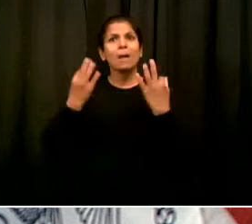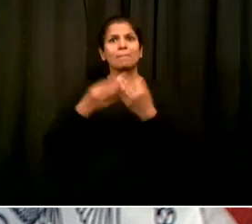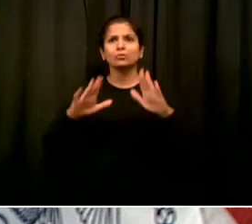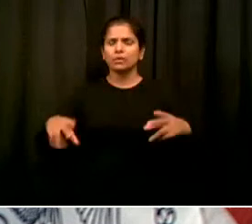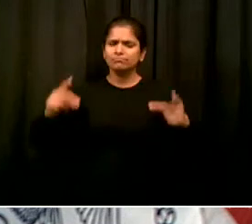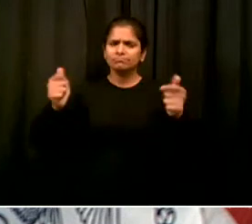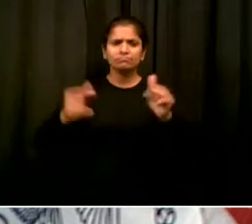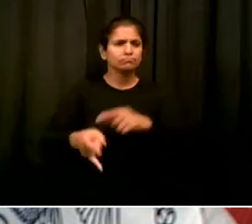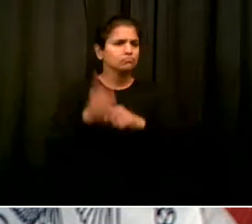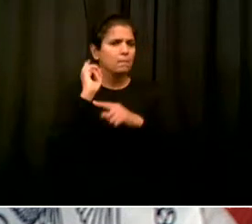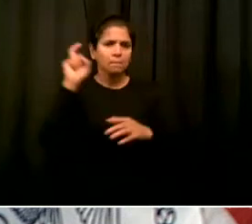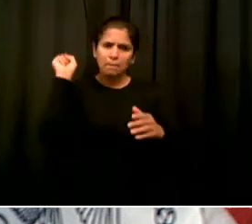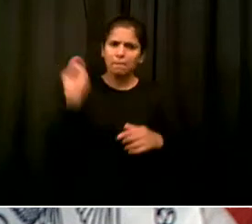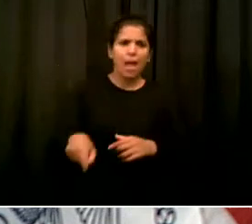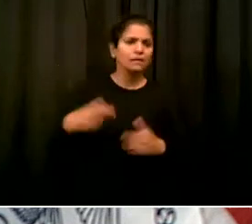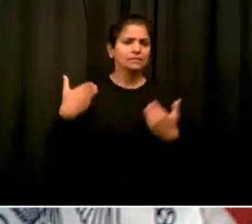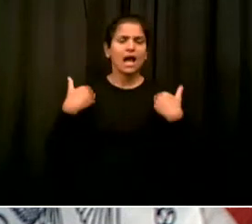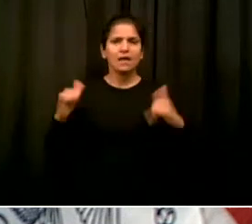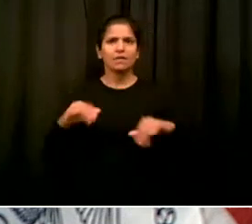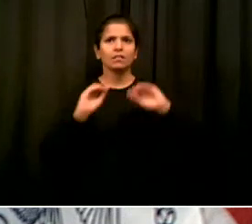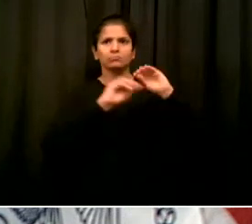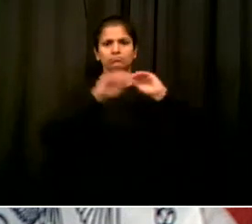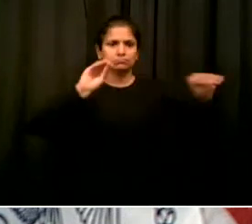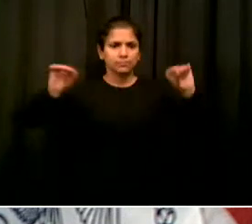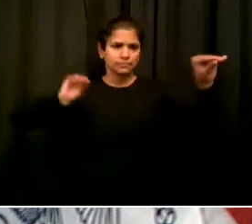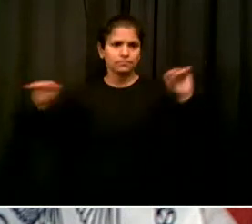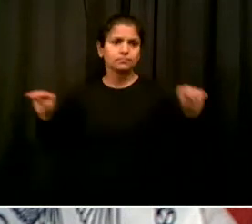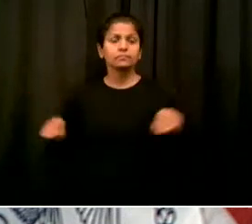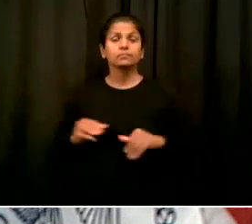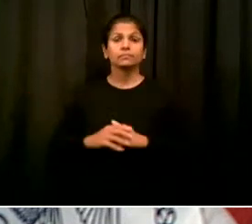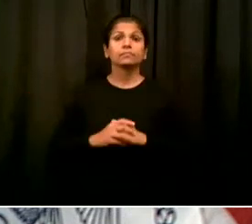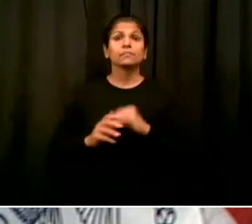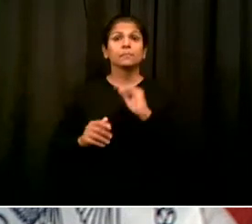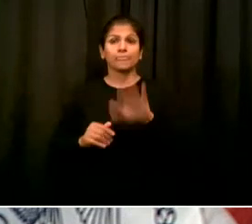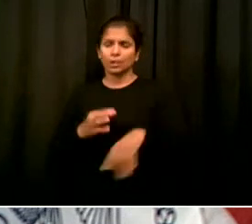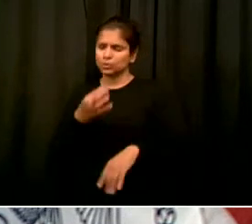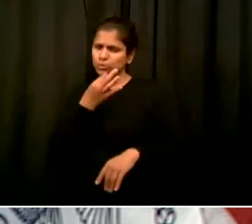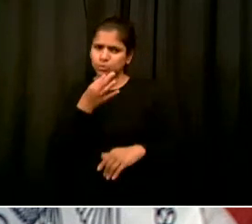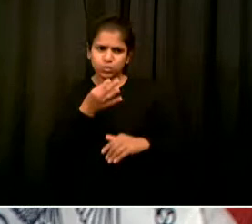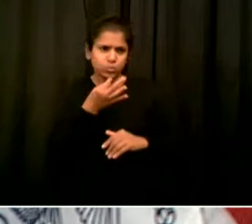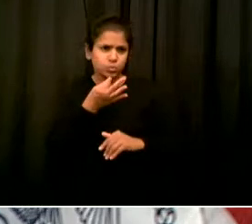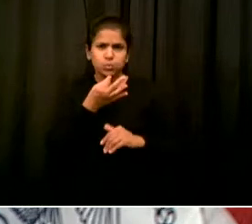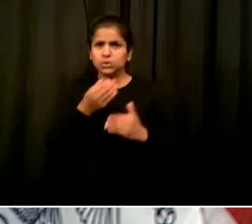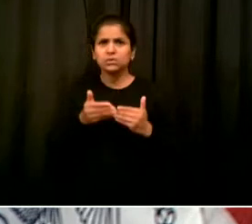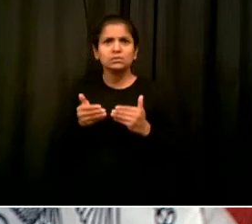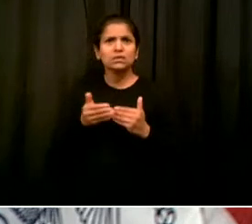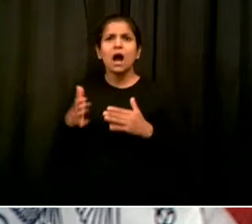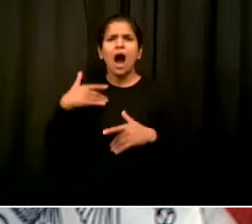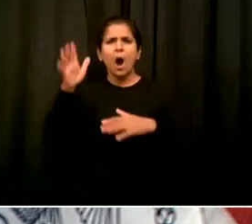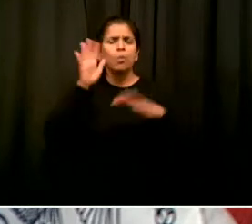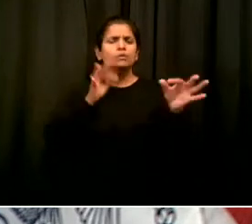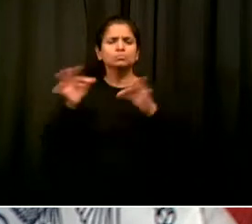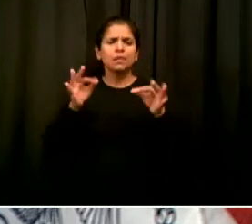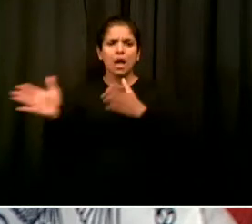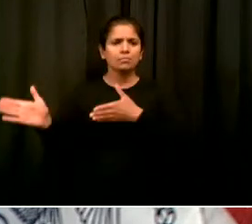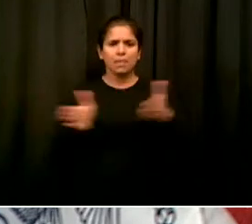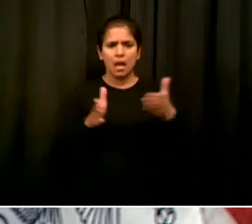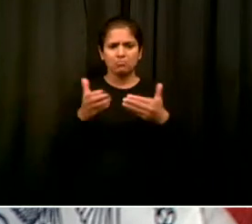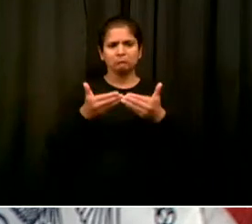HHVEA TOPIIS ON IMMEDIATELY SO THEY CAN STUDY WHEEEVRER THEY NEED TT. O SO WE'LL LAY Y OUT THE PLAN AN WHAT IT IS GOGONIG TO